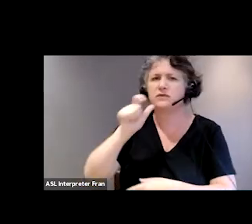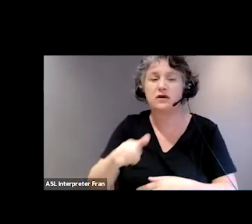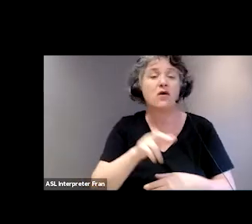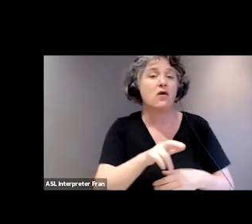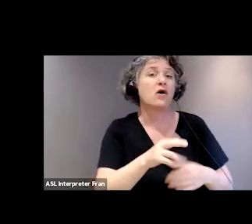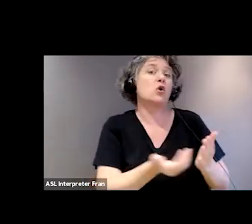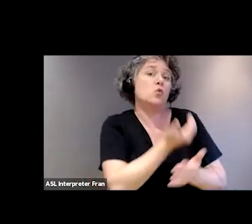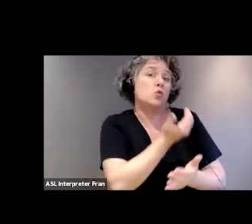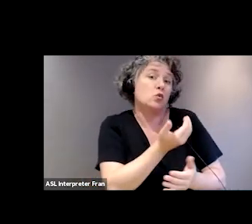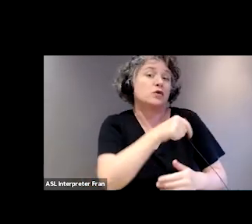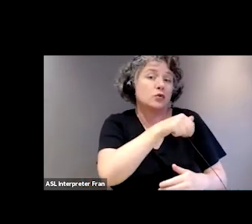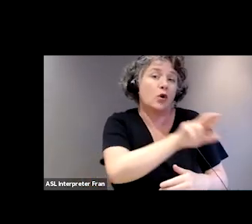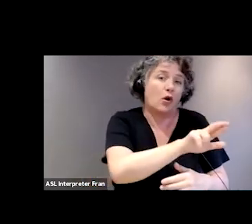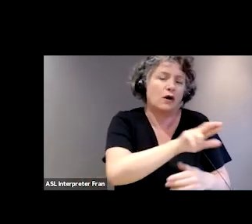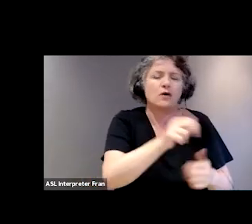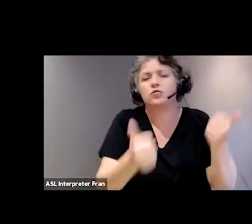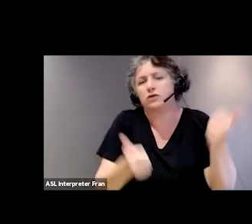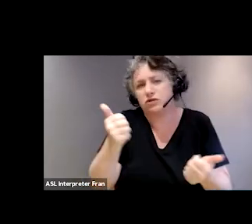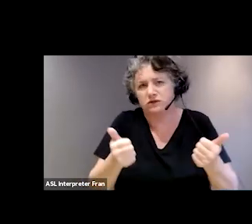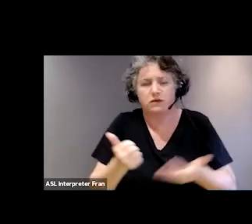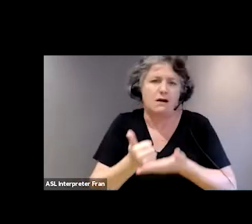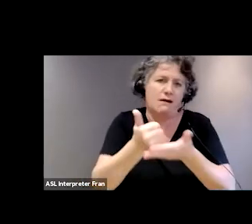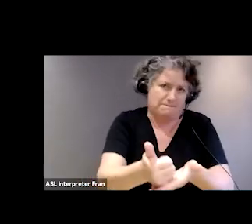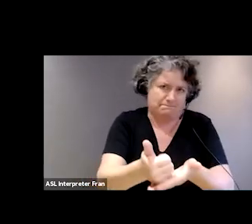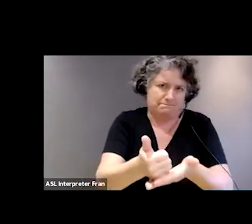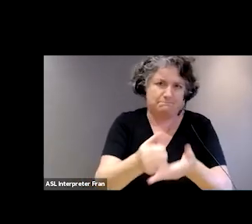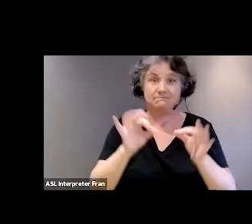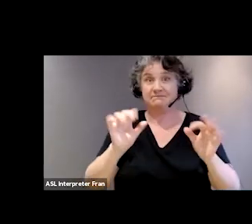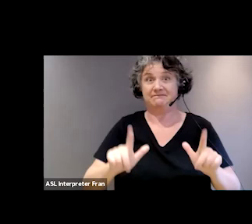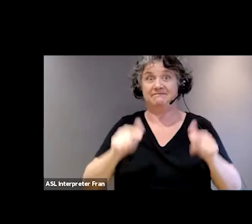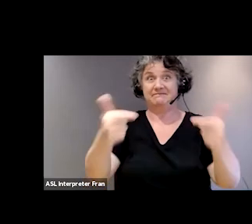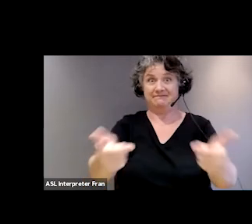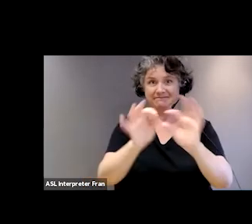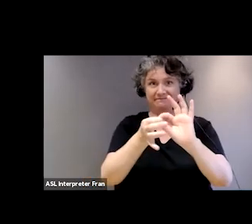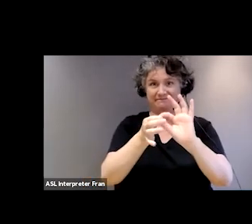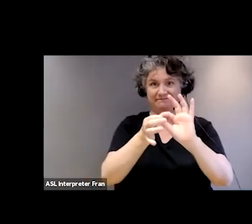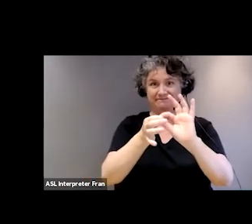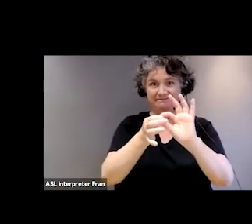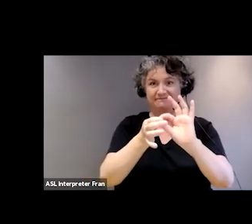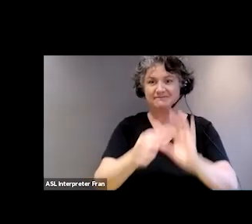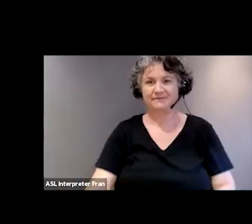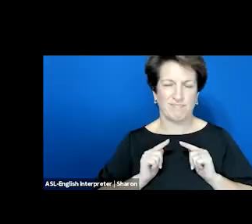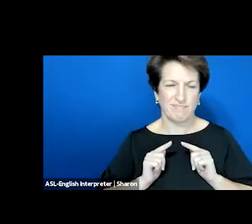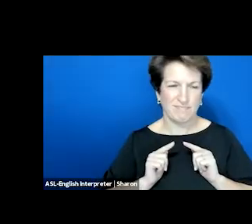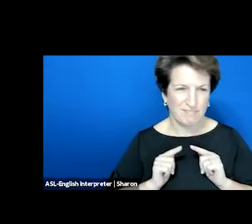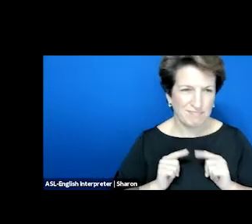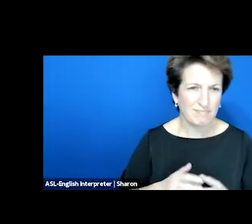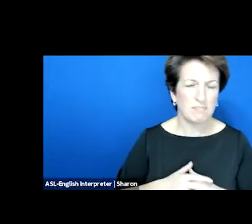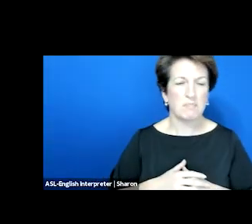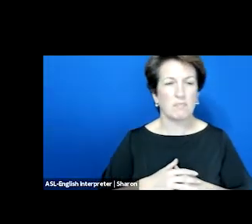ability to navigate the provincial website. What is hoped here is that we could provide some answers to assist